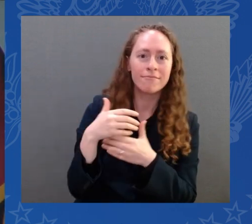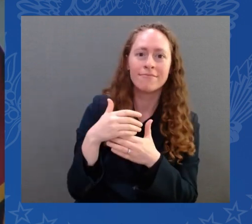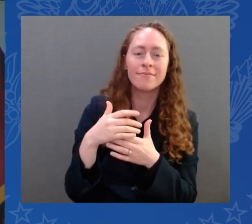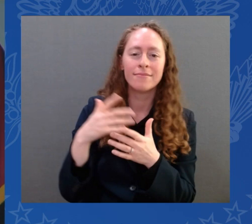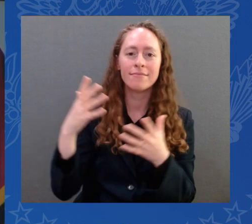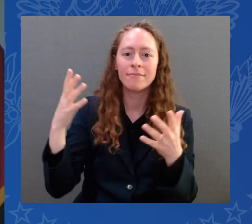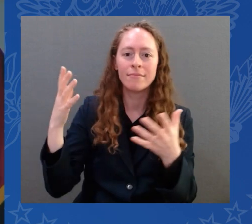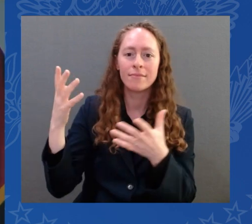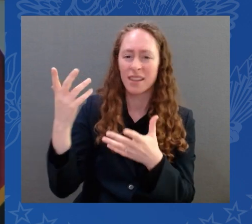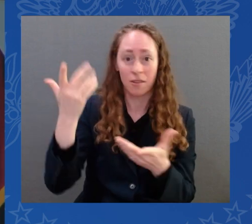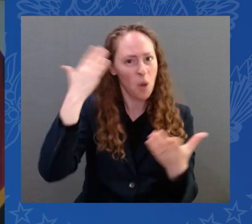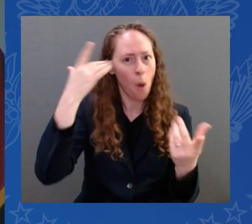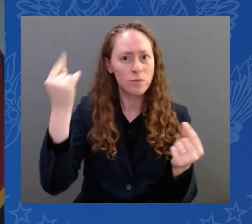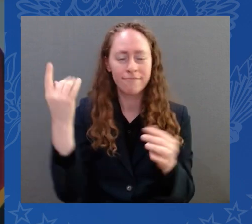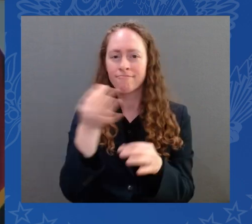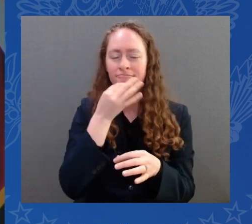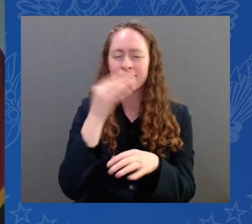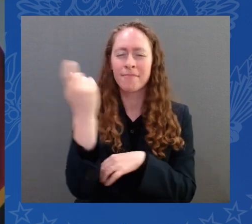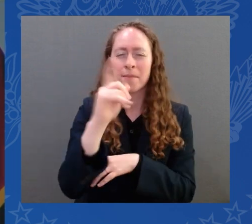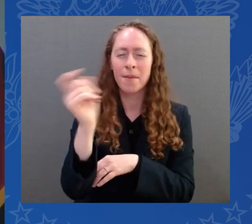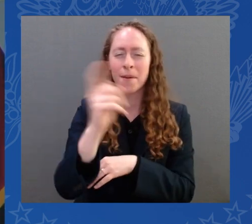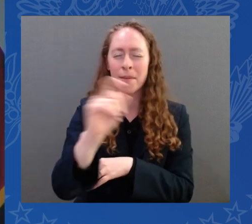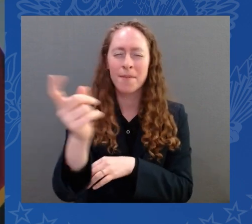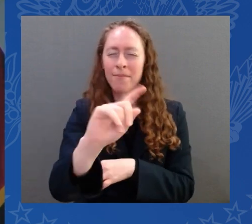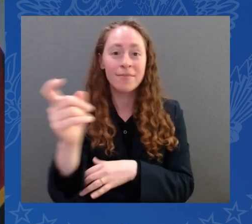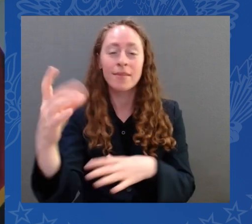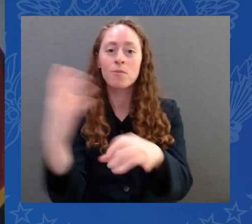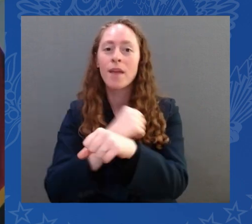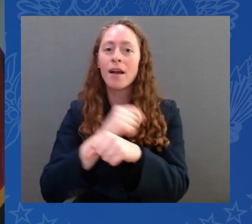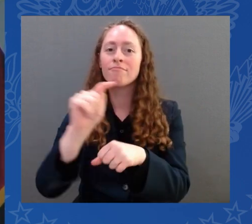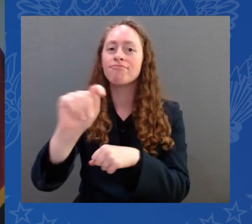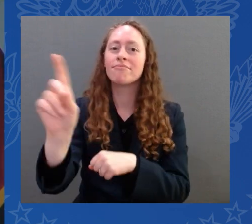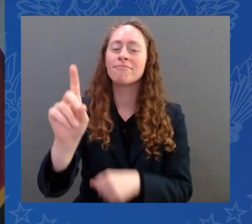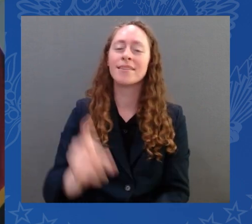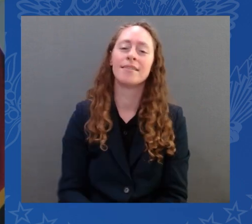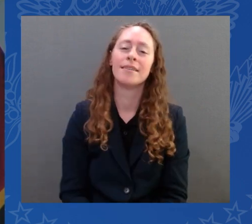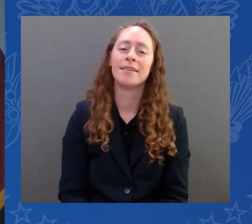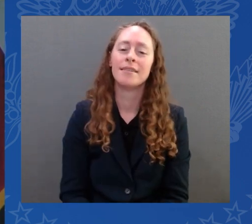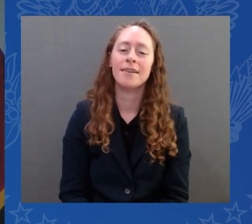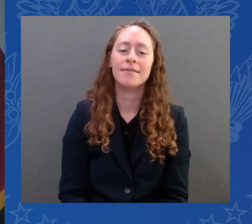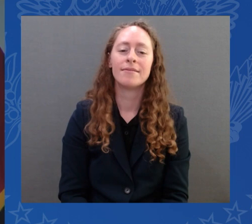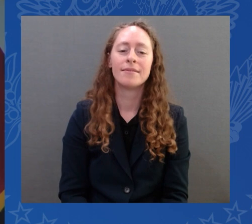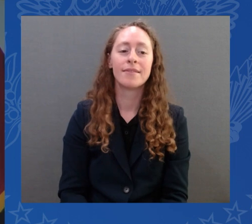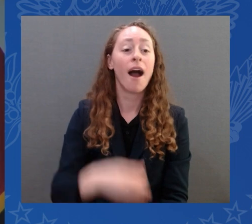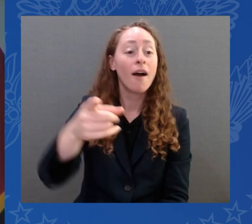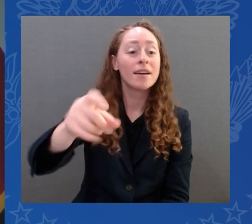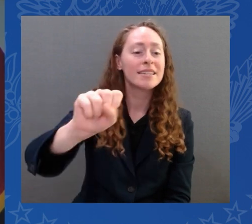the 54th Rhodes Scholar from the United States Naval Academy -- 54th --